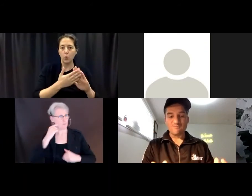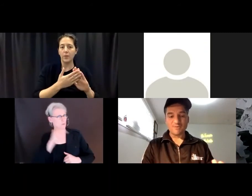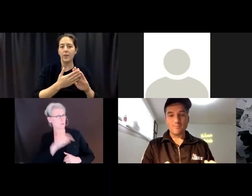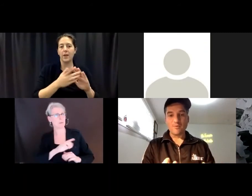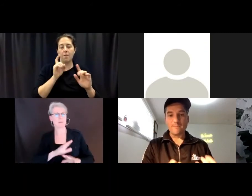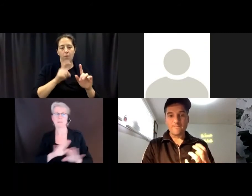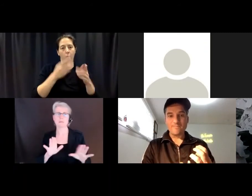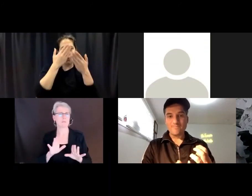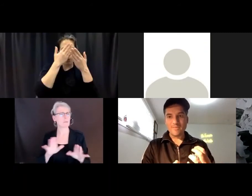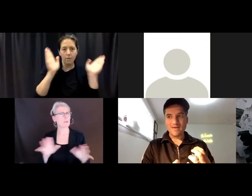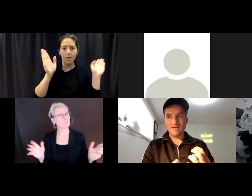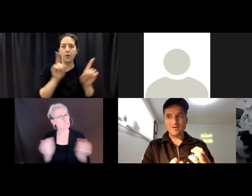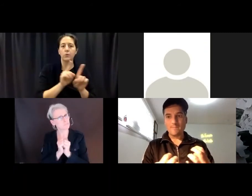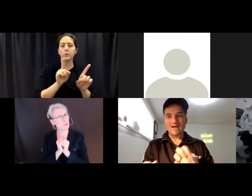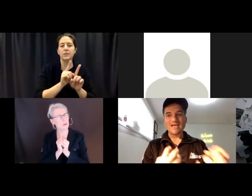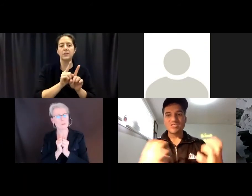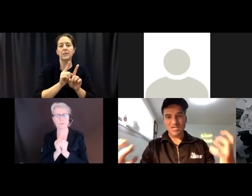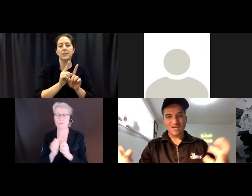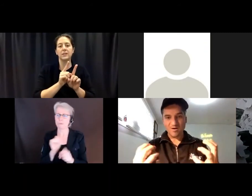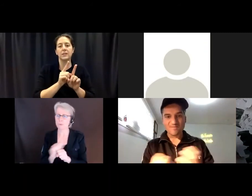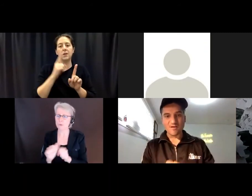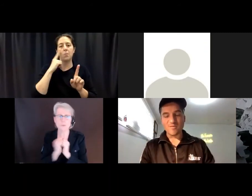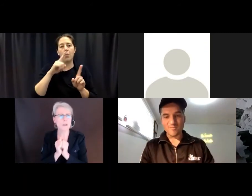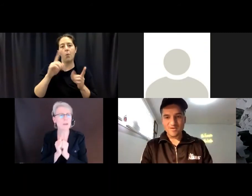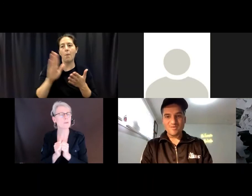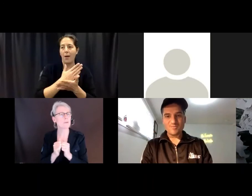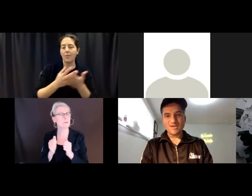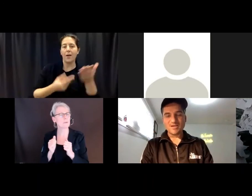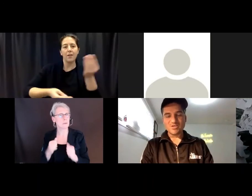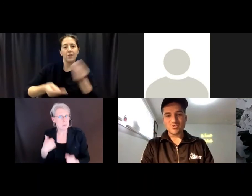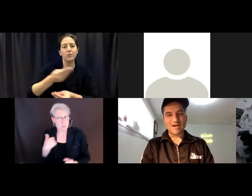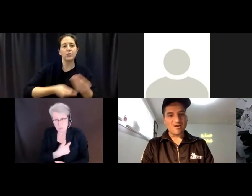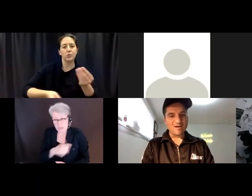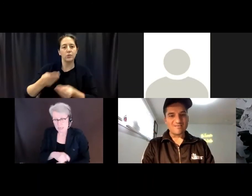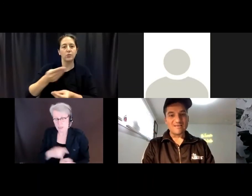ALONE. WE NEED TO BE OPEN, EVEN OURSELVES. WE NEED TO BE ABLE TO SHARE. WE NEED TO BE